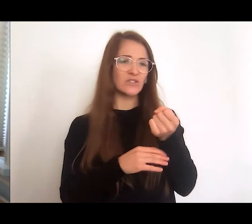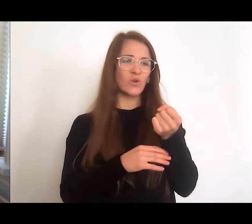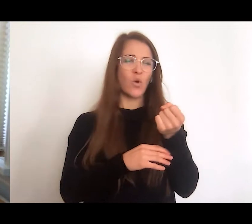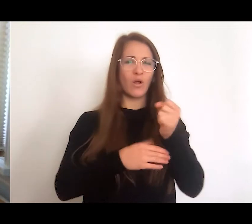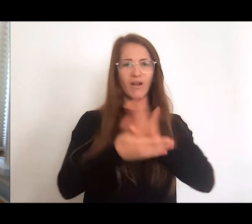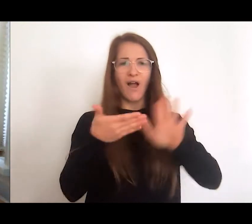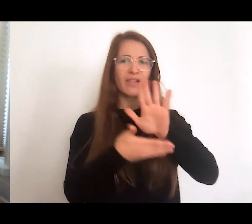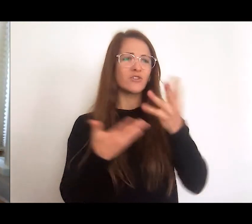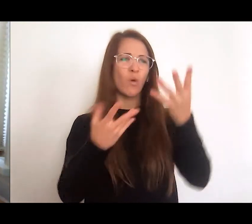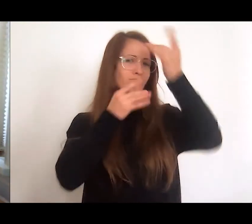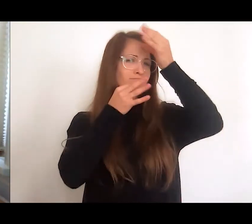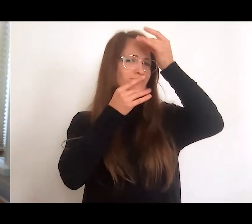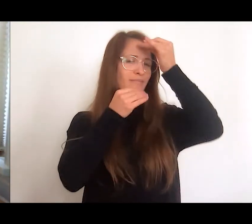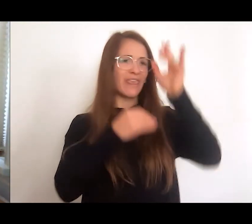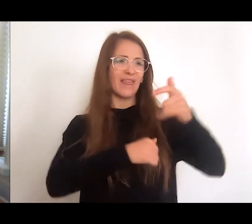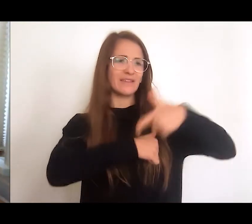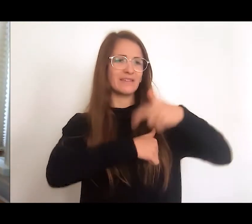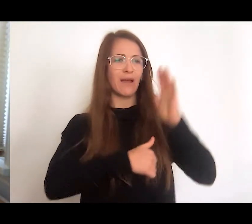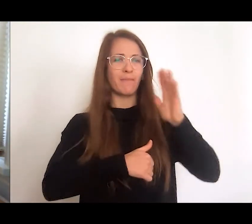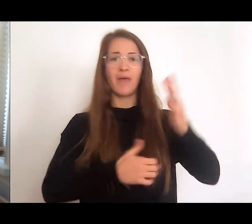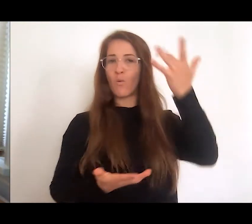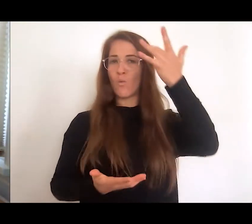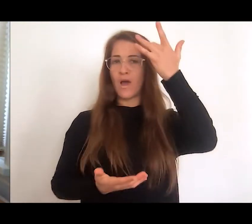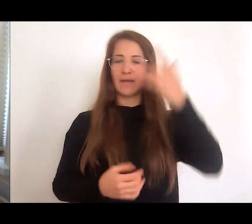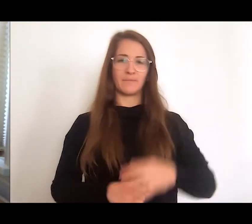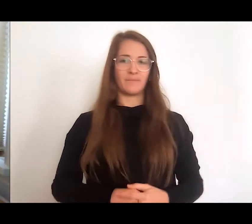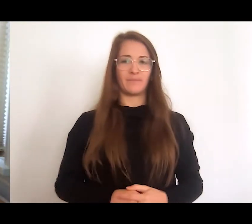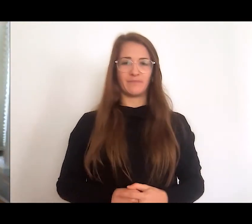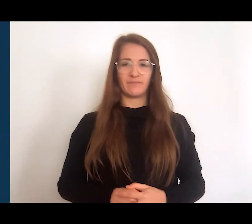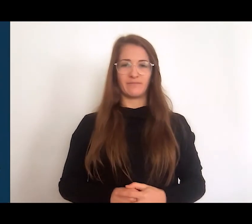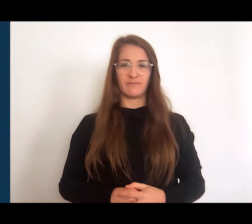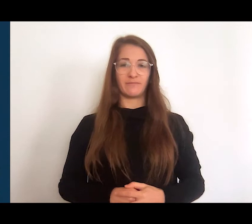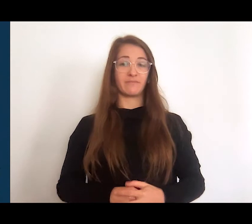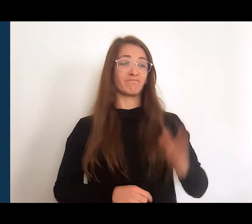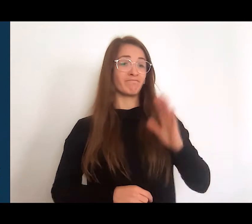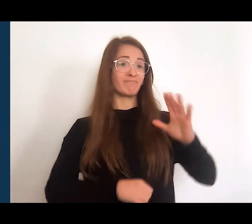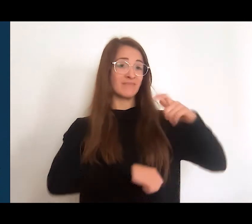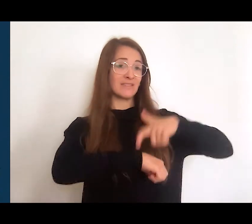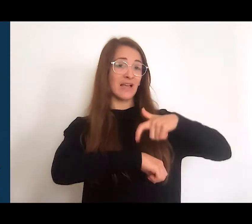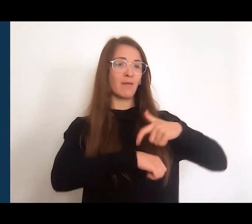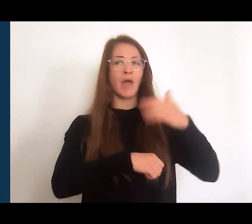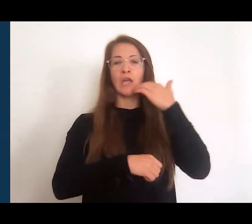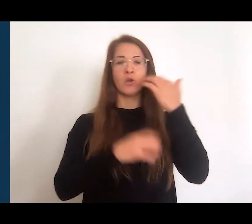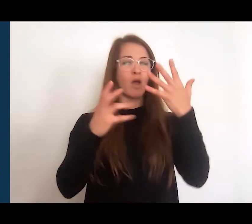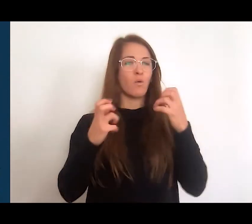CARLA, AT THE END OF HIGH SCHOOL OR COLLEGE WHAT CAREERS WERE YOU CONSIDERING AT THAT TIME AND WHY?